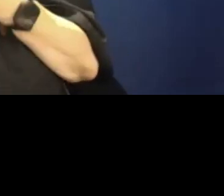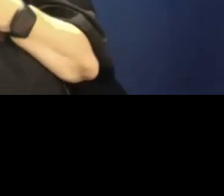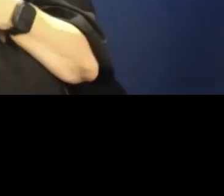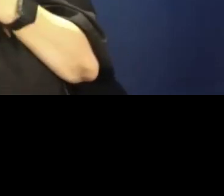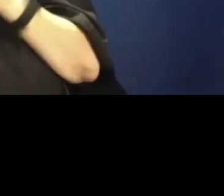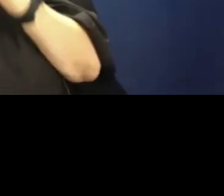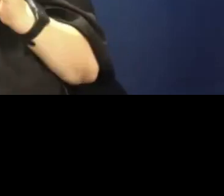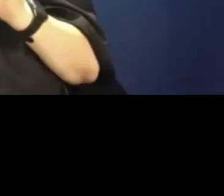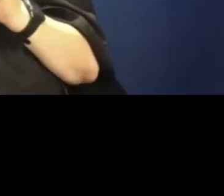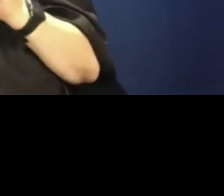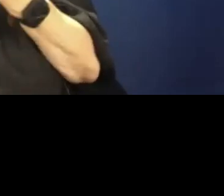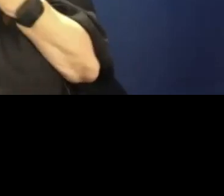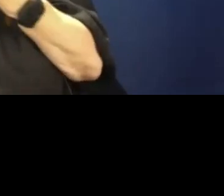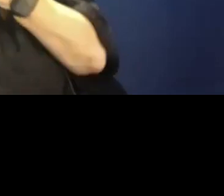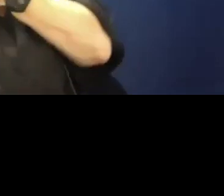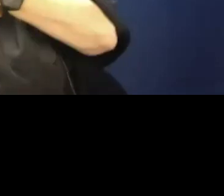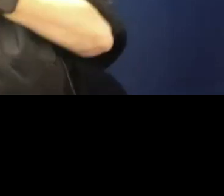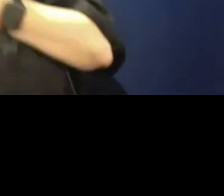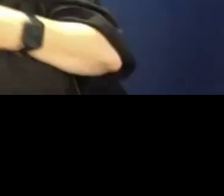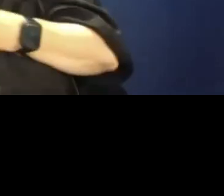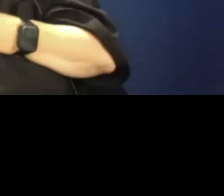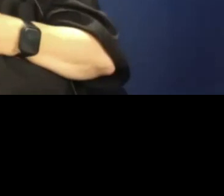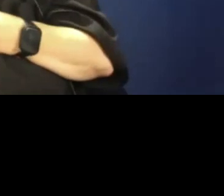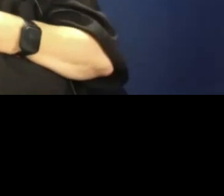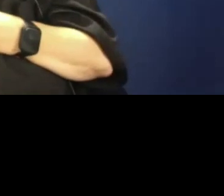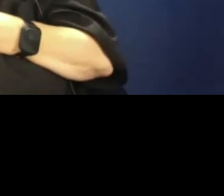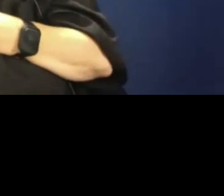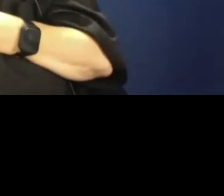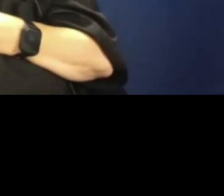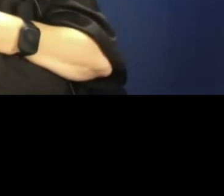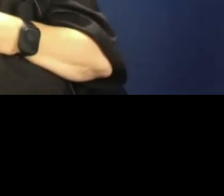to go up the chain, but I do think RMGO will try to push it as far up the court chain as possible.